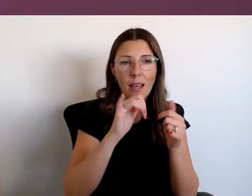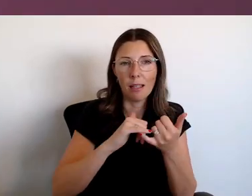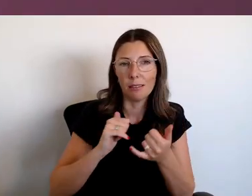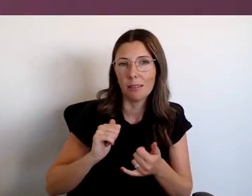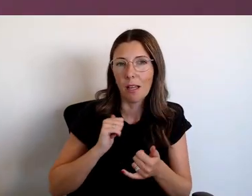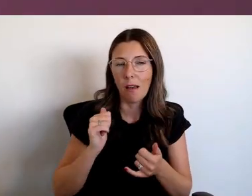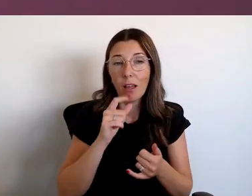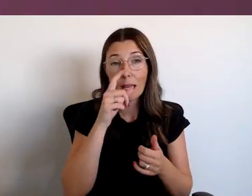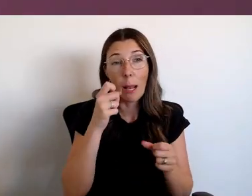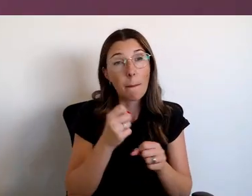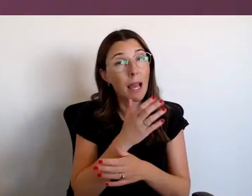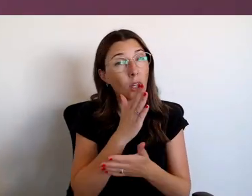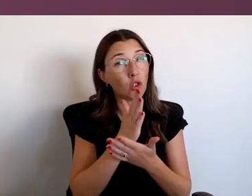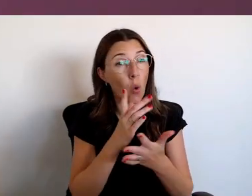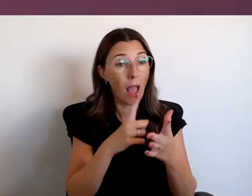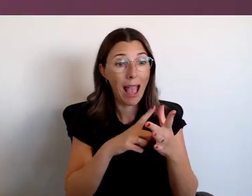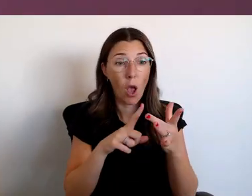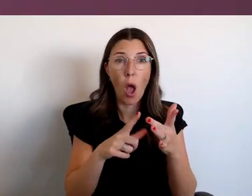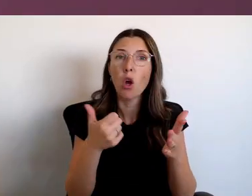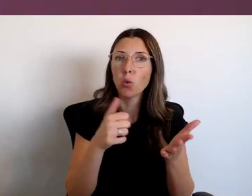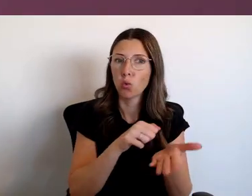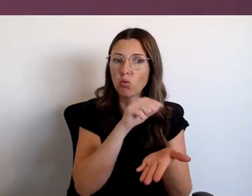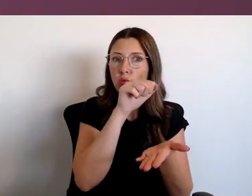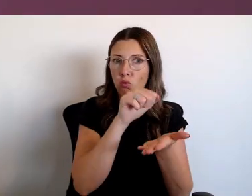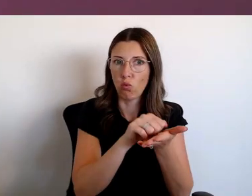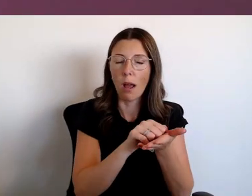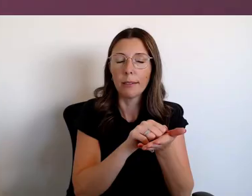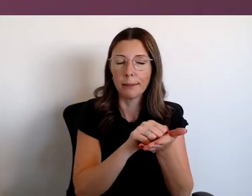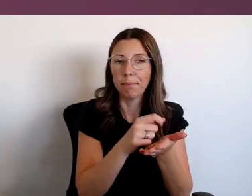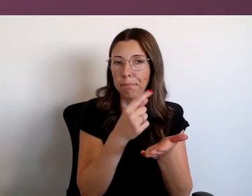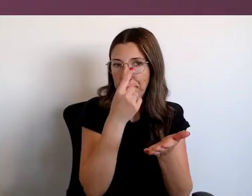artificial intelligence is used with integrity in mind.